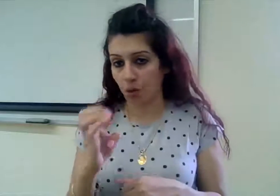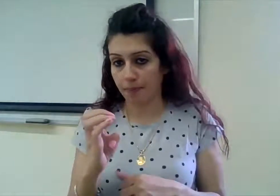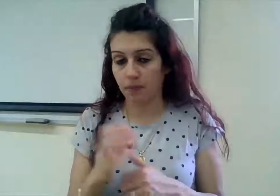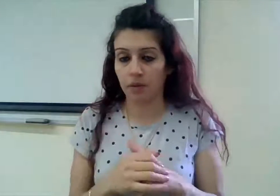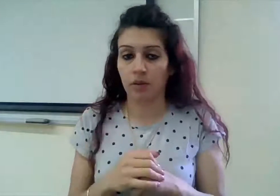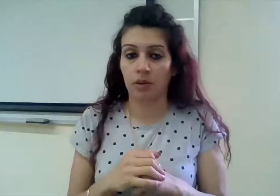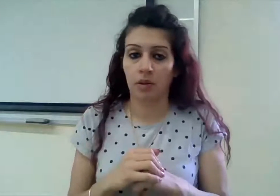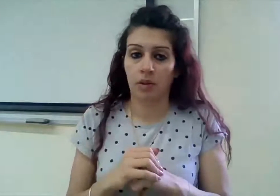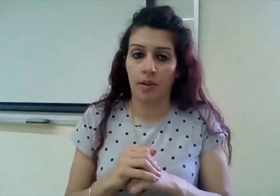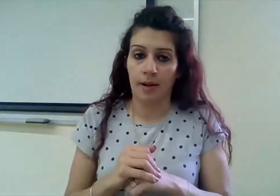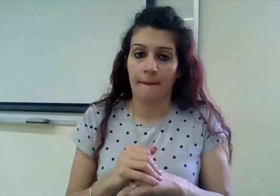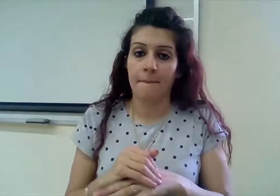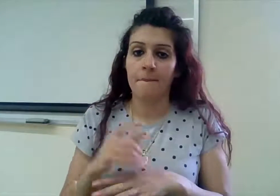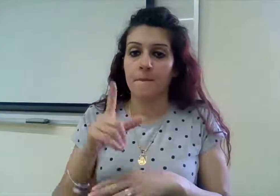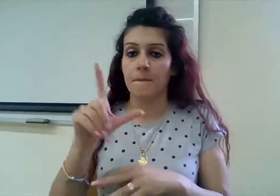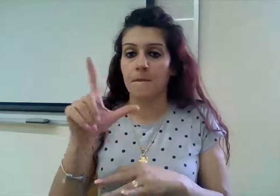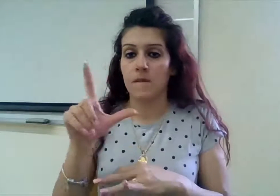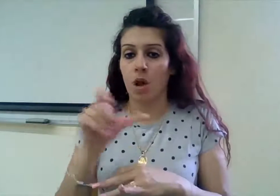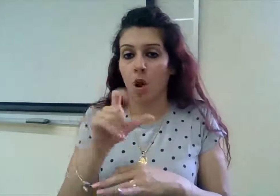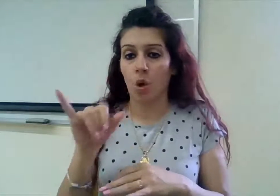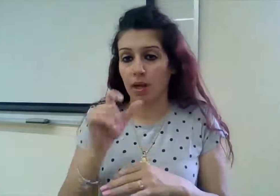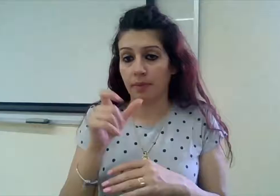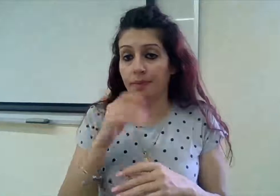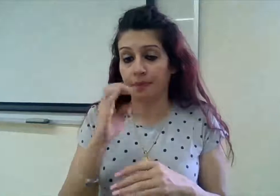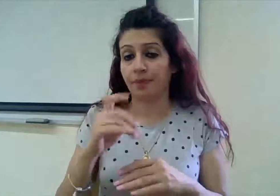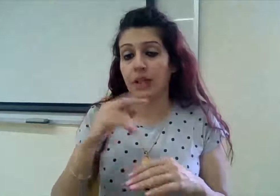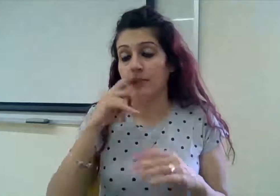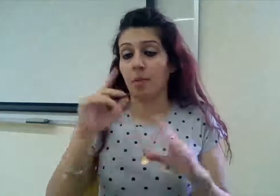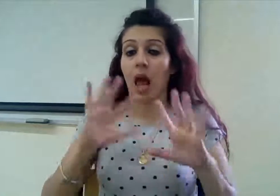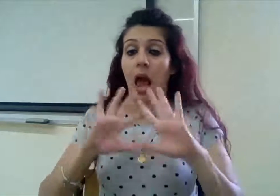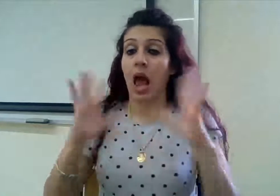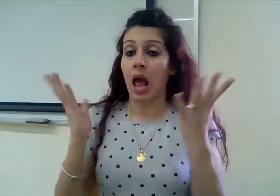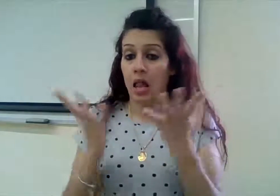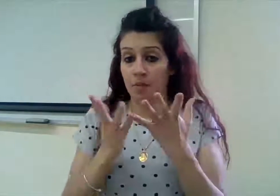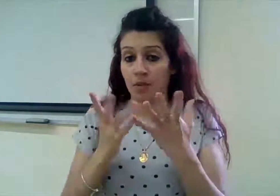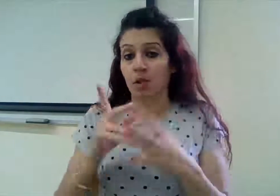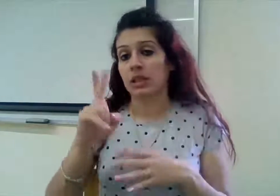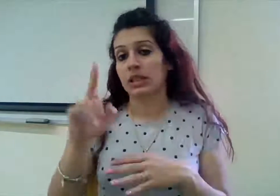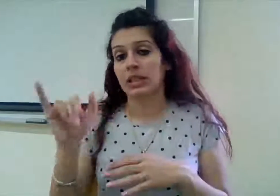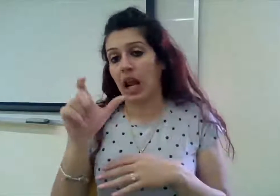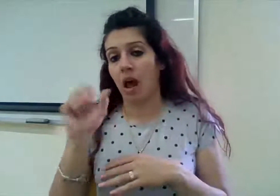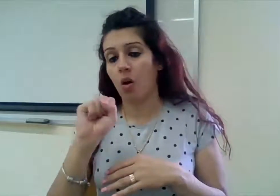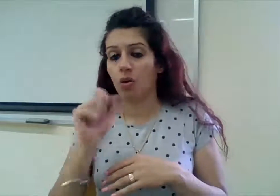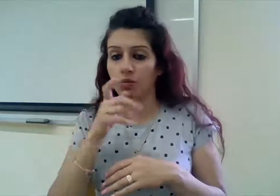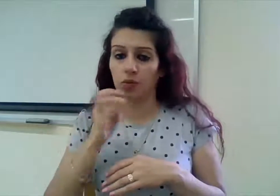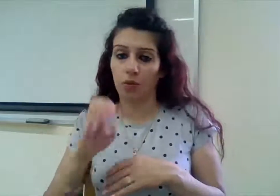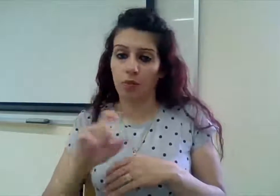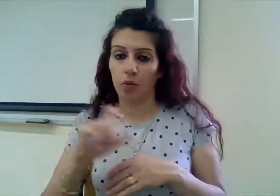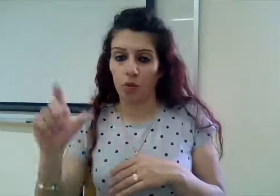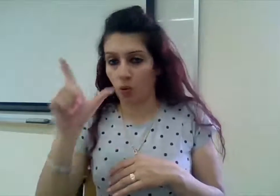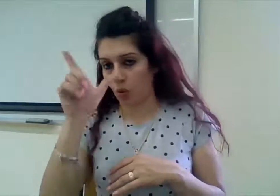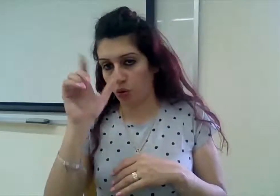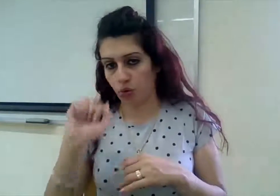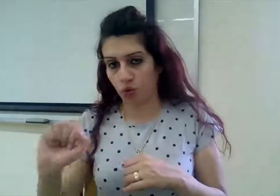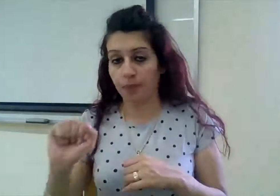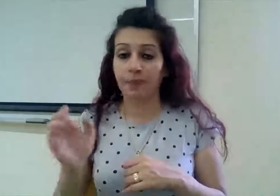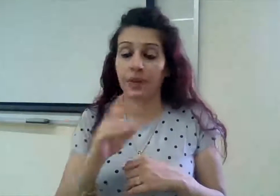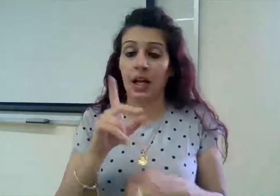are more accessible although not necessarily directing those with cognitive disabilities so we're always our team is always looking for